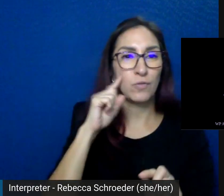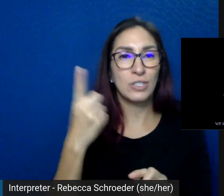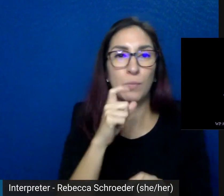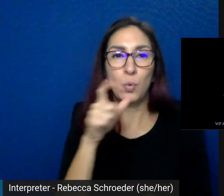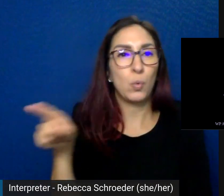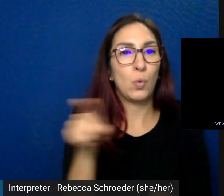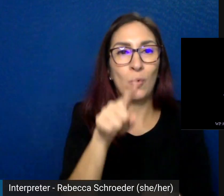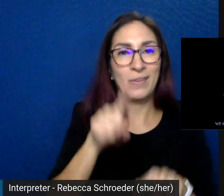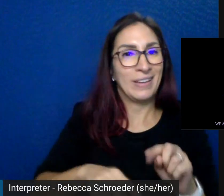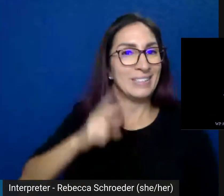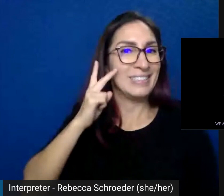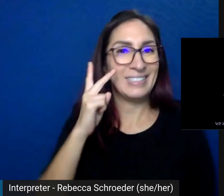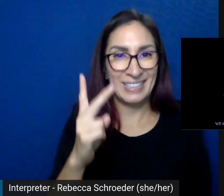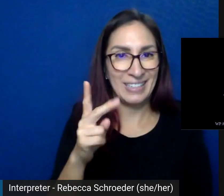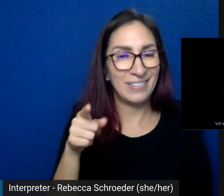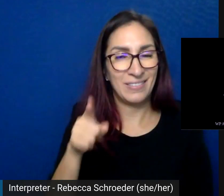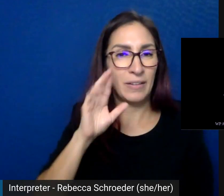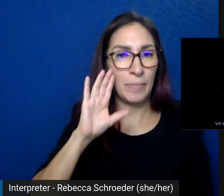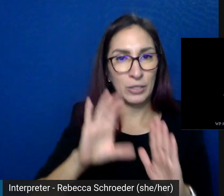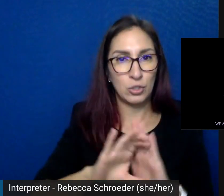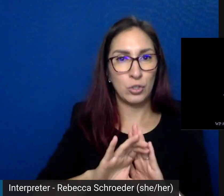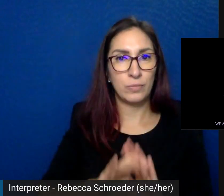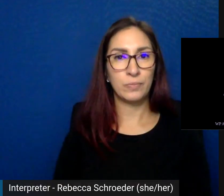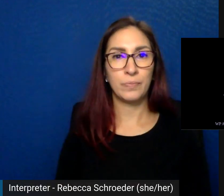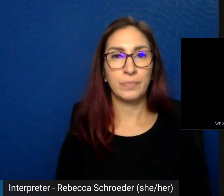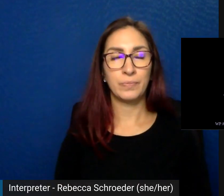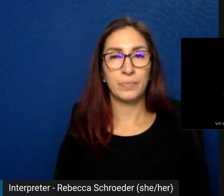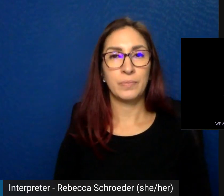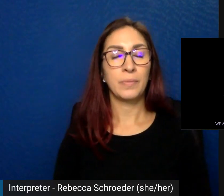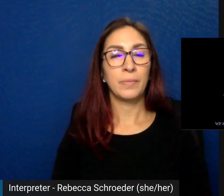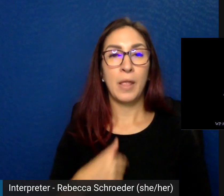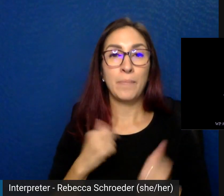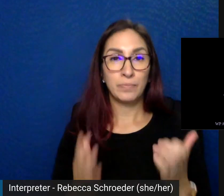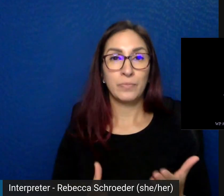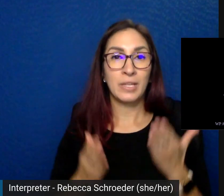One suggestion I have, is close your eyes and try to remember